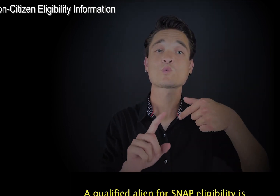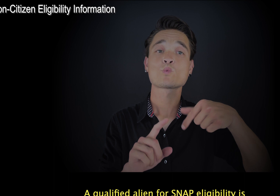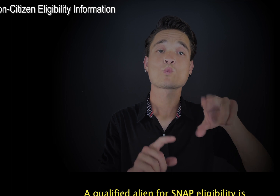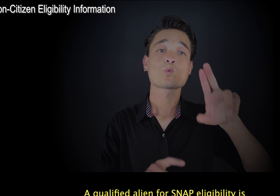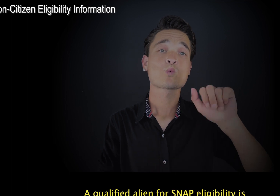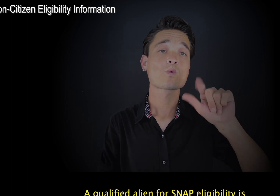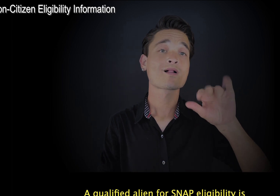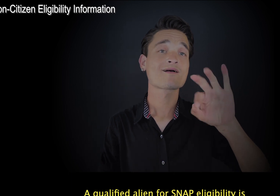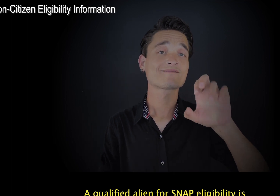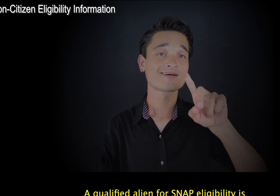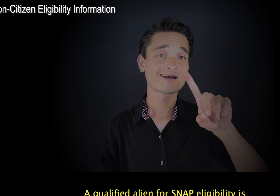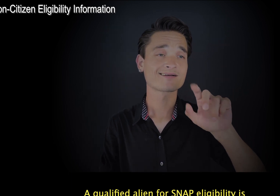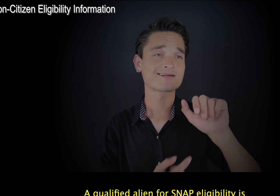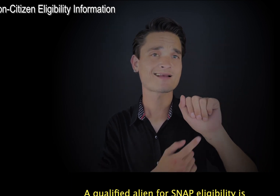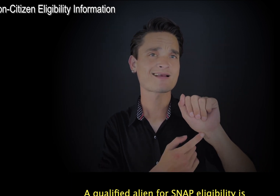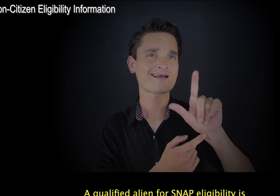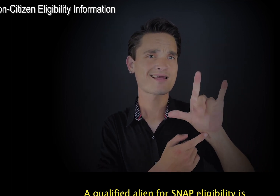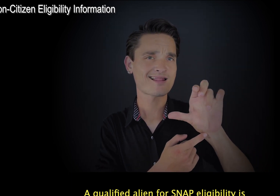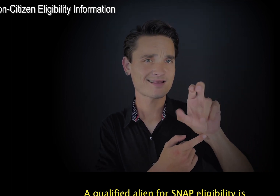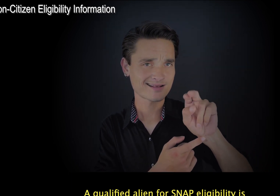A qualified alien for SNAP eligibility is